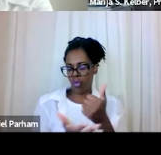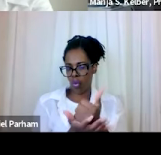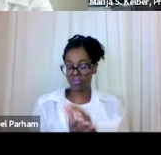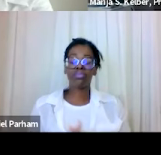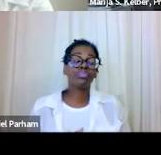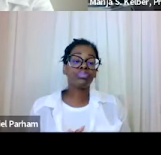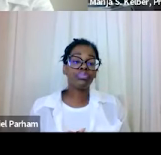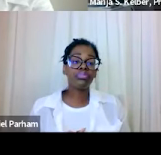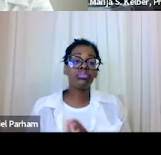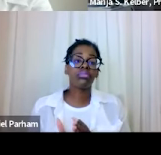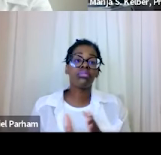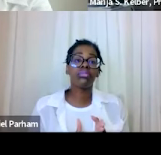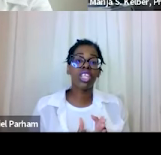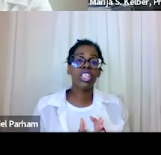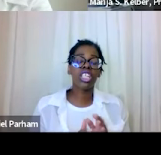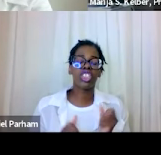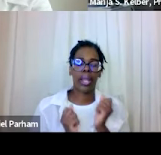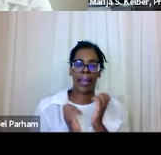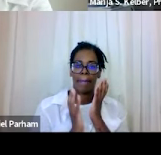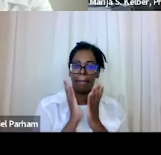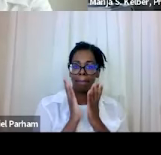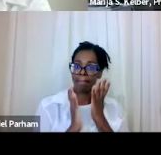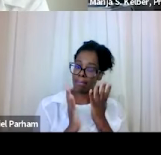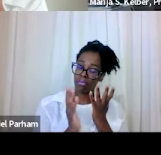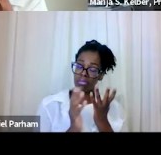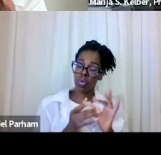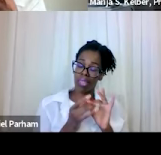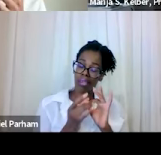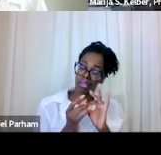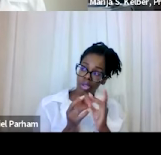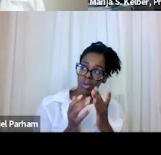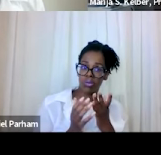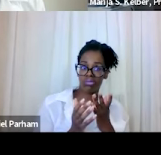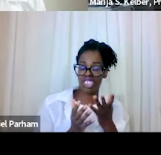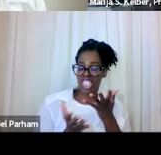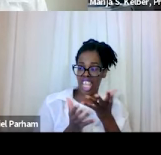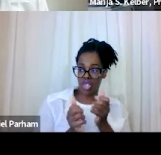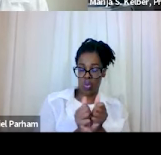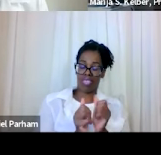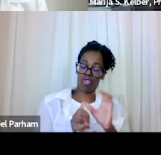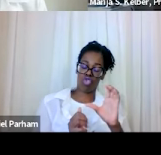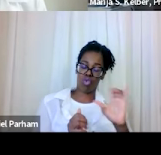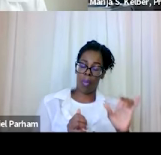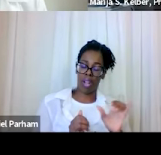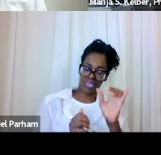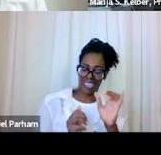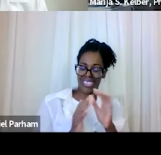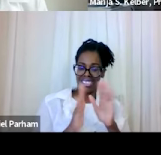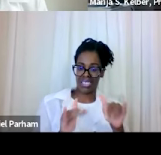of engaging with veterans in the criminal legal system because what has happened might violate their own personal values.